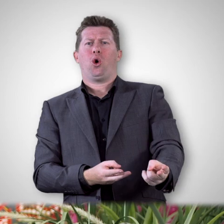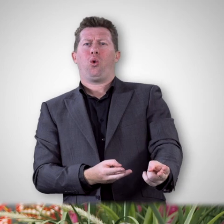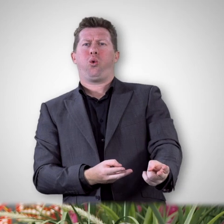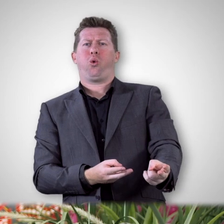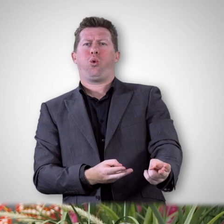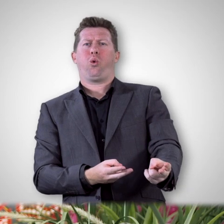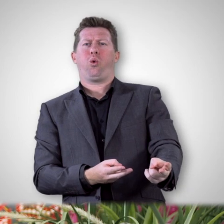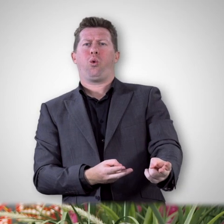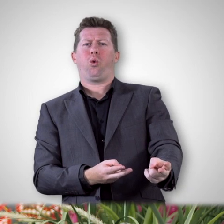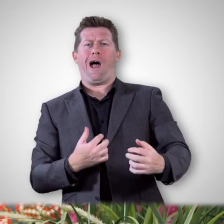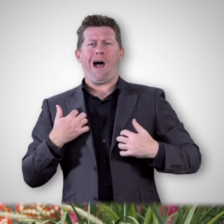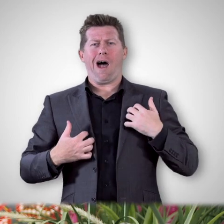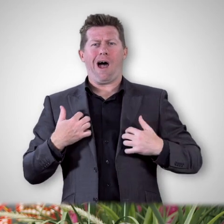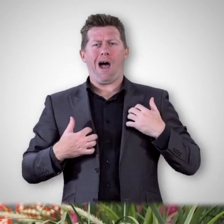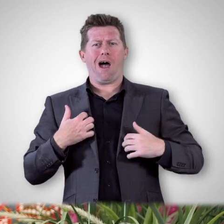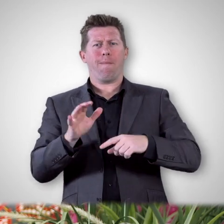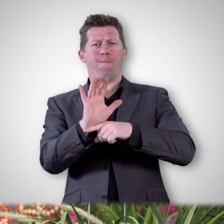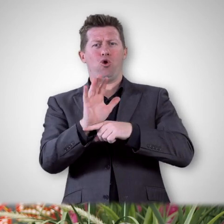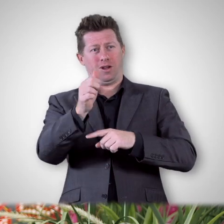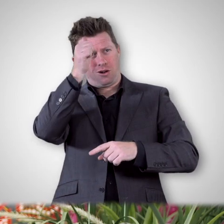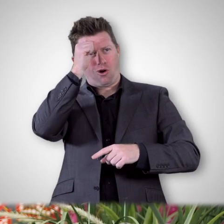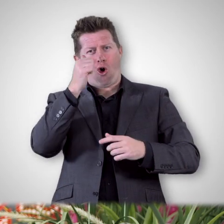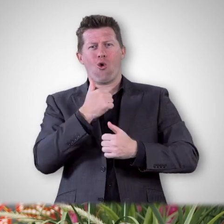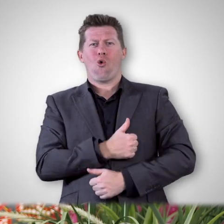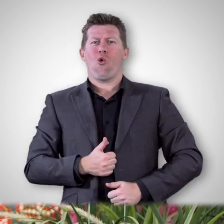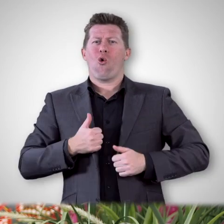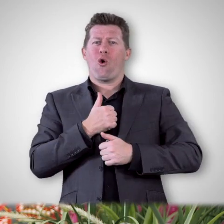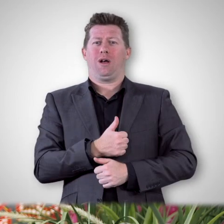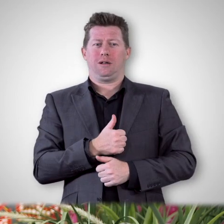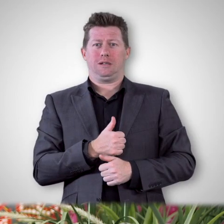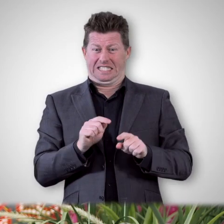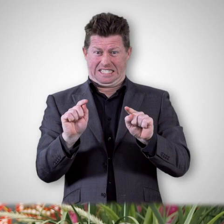you don't have to put in that effort, you look forward to going because you know it's going to be